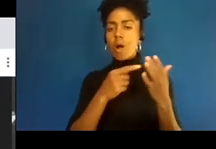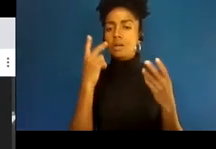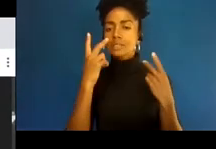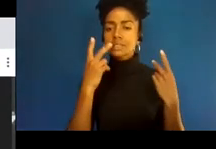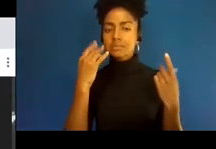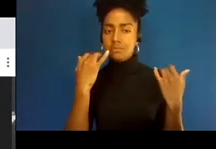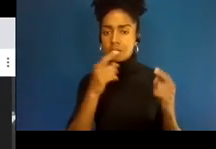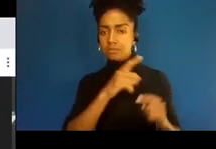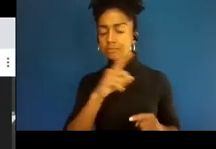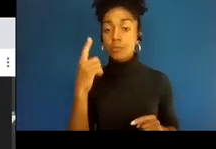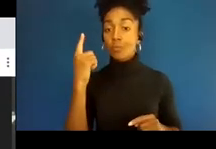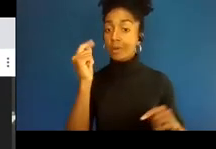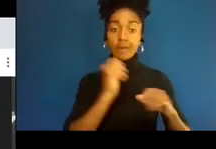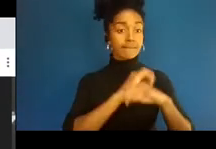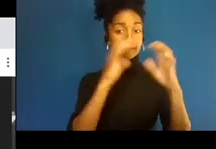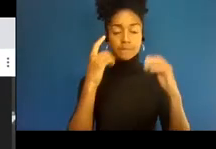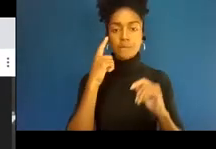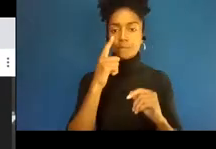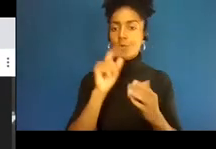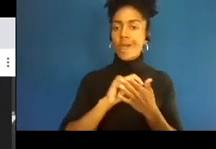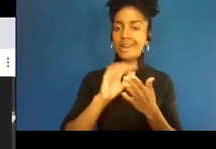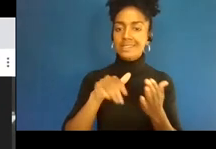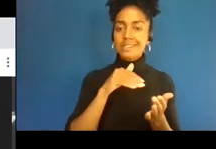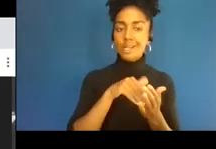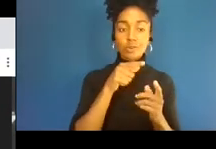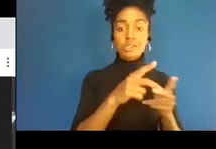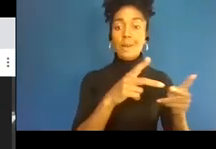"One vision is for the writing center to be a place that is not one-size-fits-all